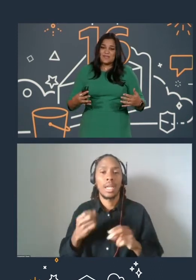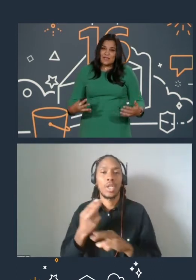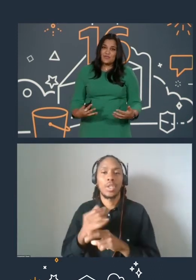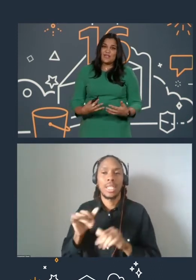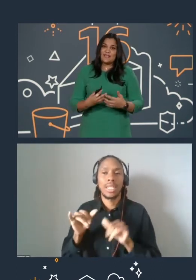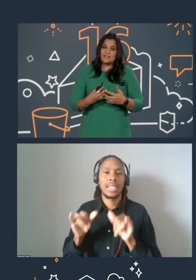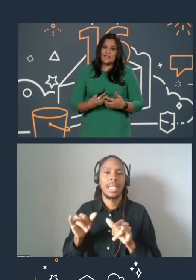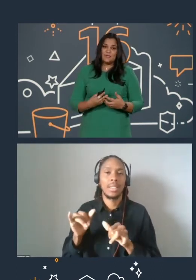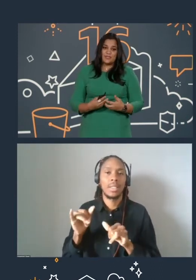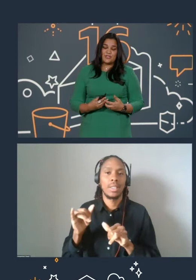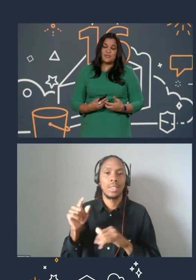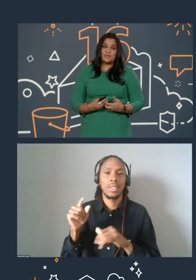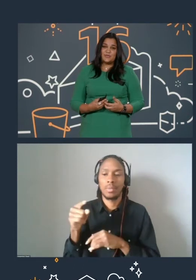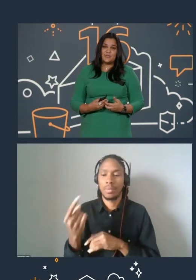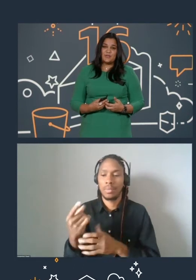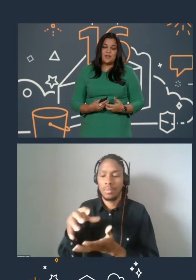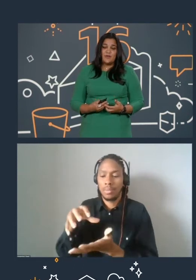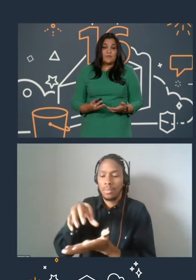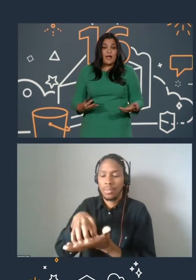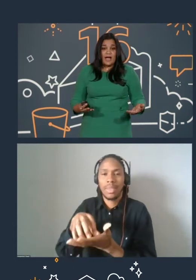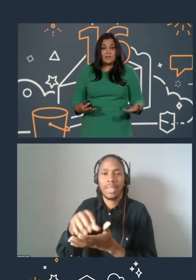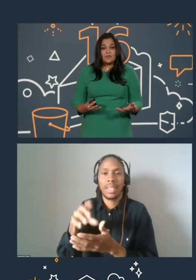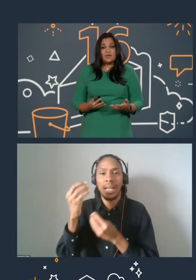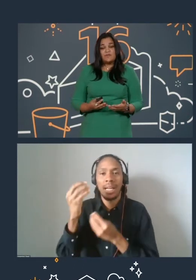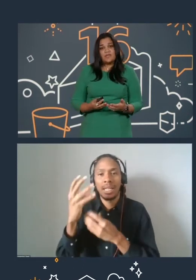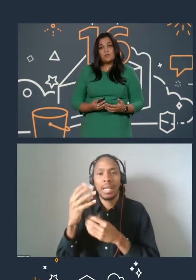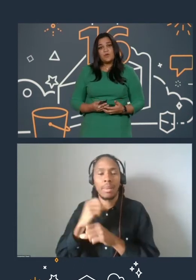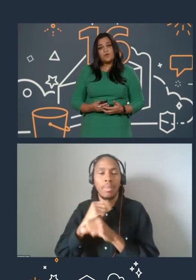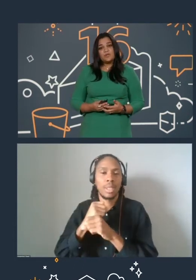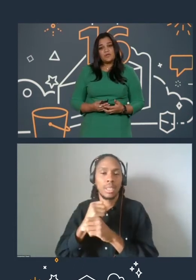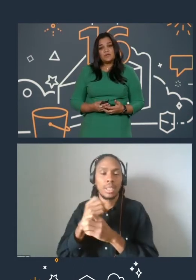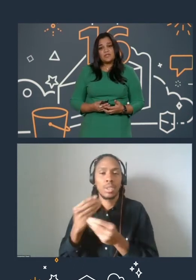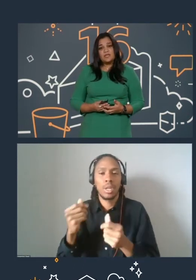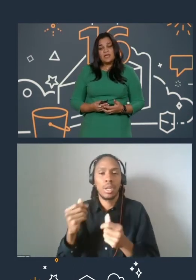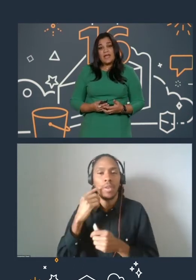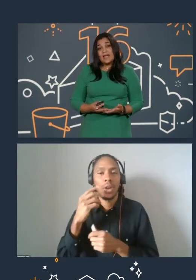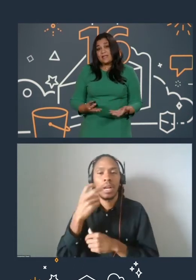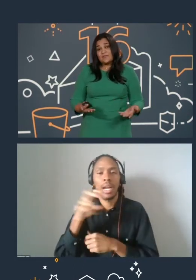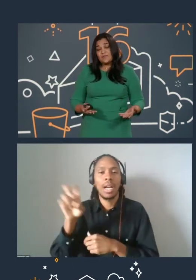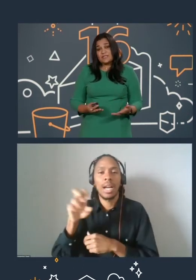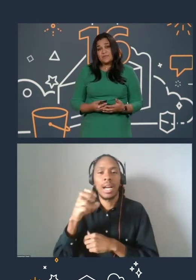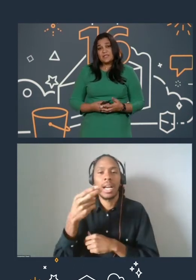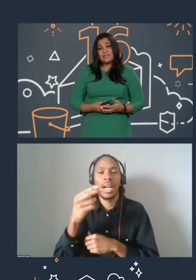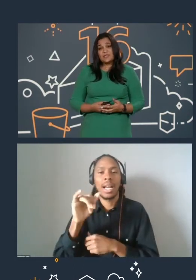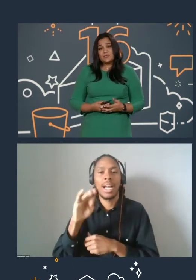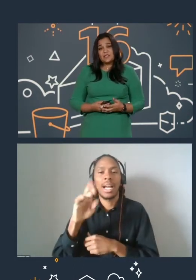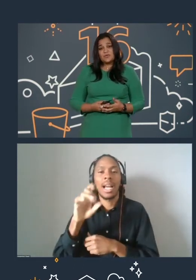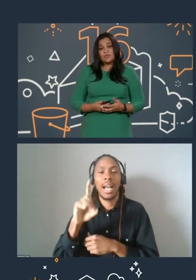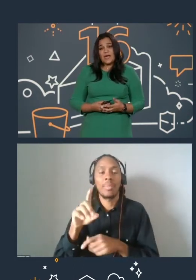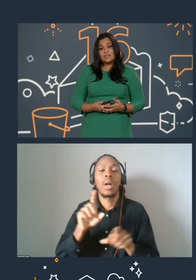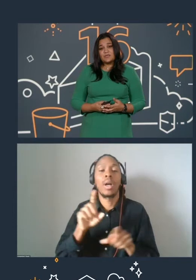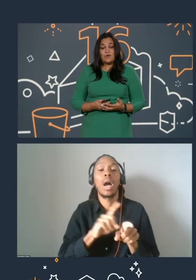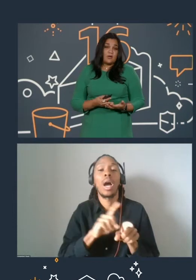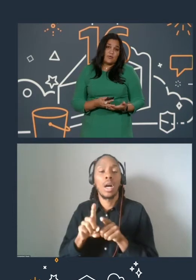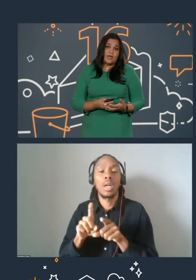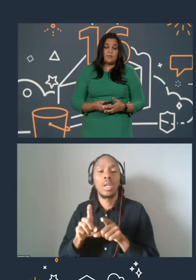centralized data protection solution for hybrid VMware workloads, and have the flexibility to restore back to on-prem